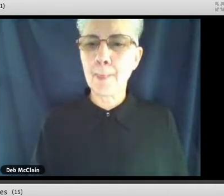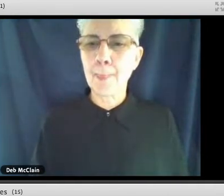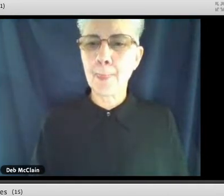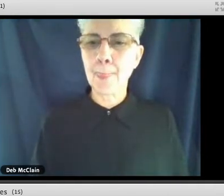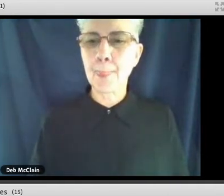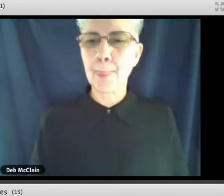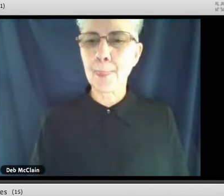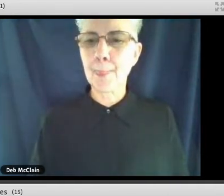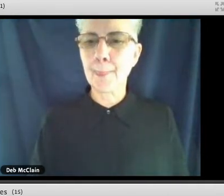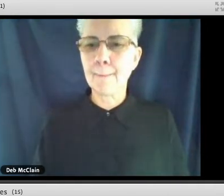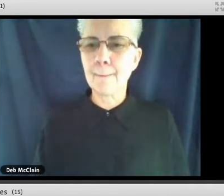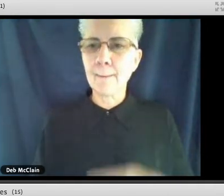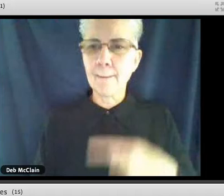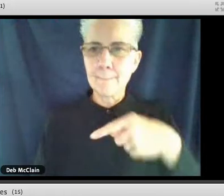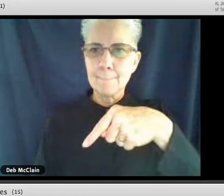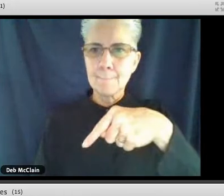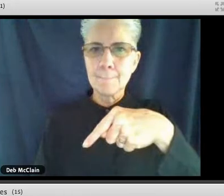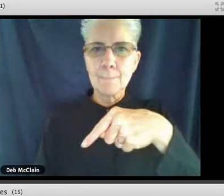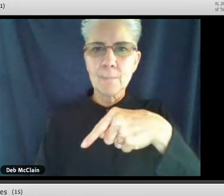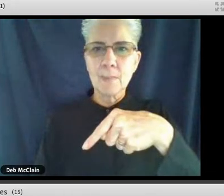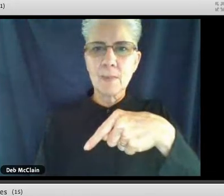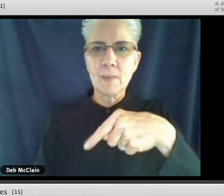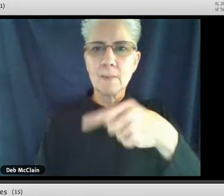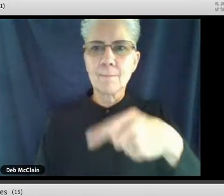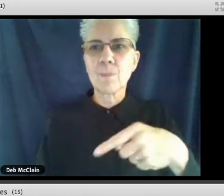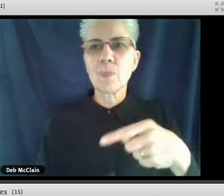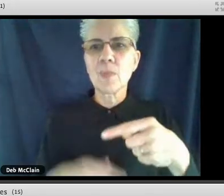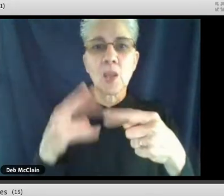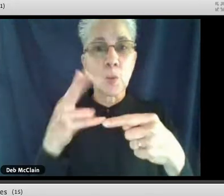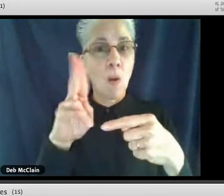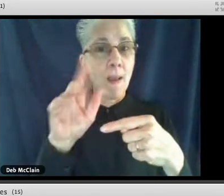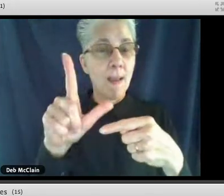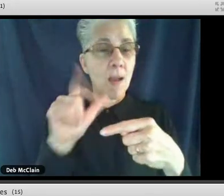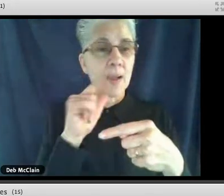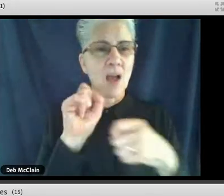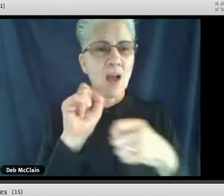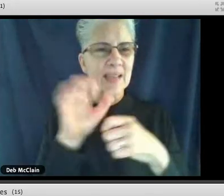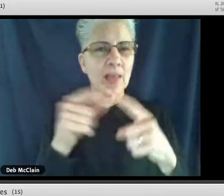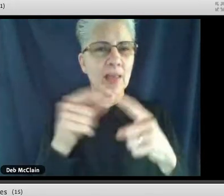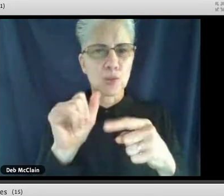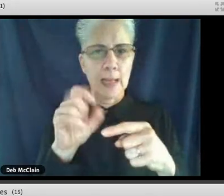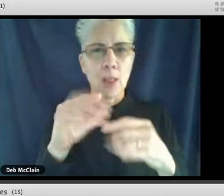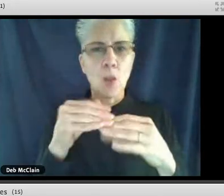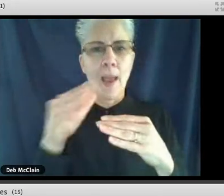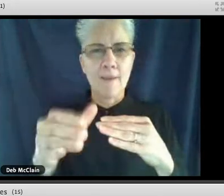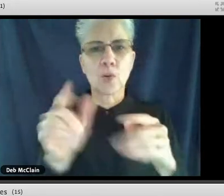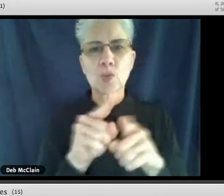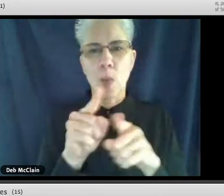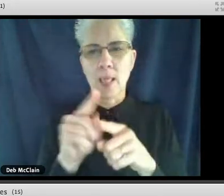So right here are the slides. It's a bit.ly URL. I'll send that to Taylor afterwards as well,